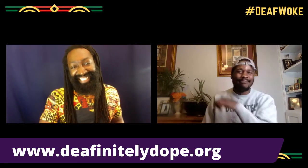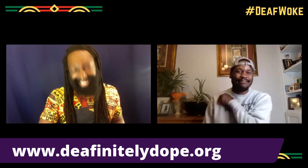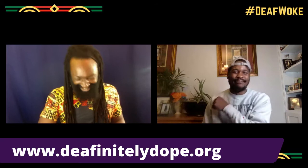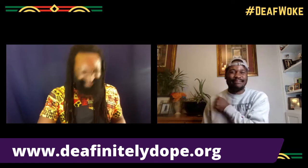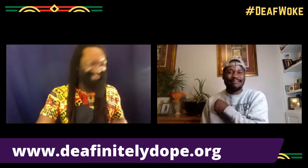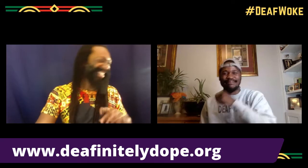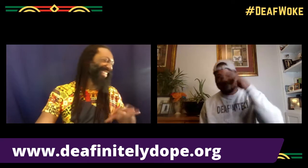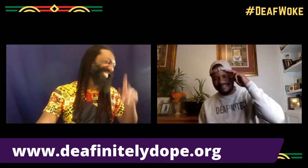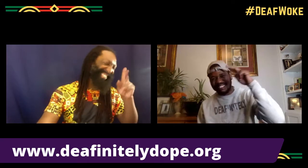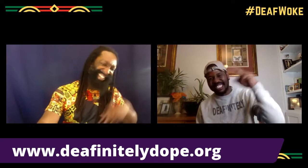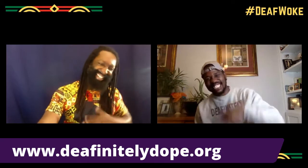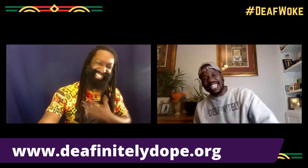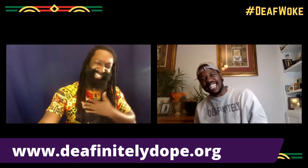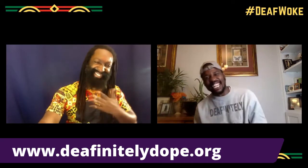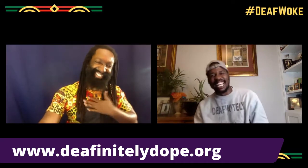I always end with bless up.